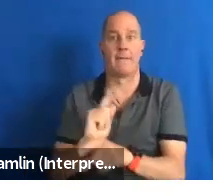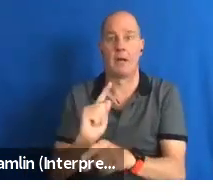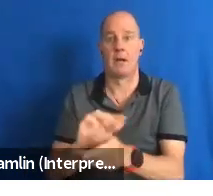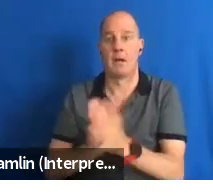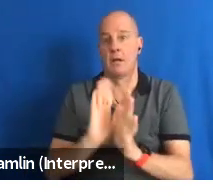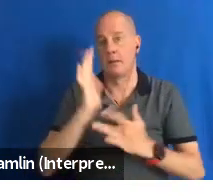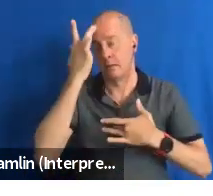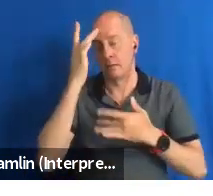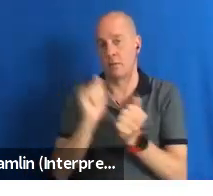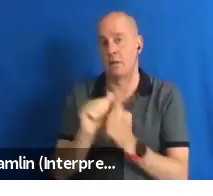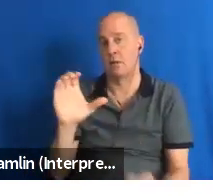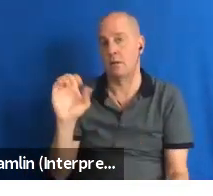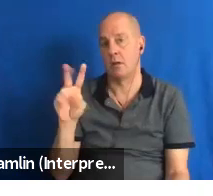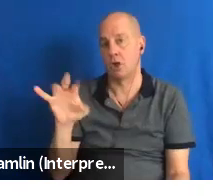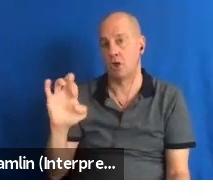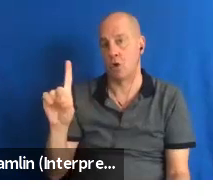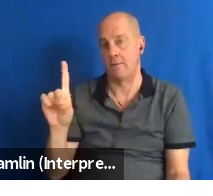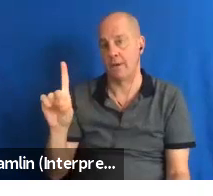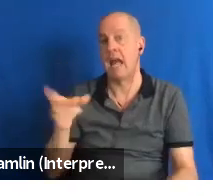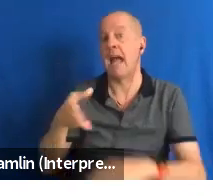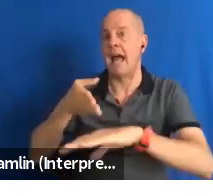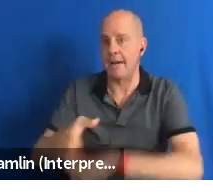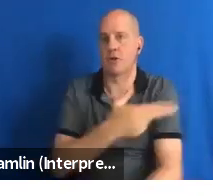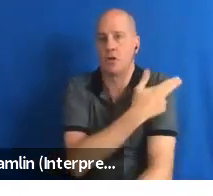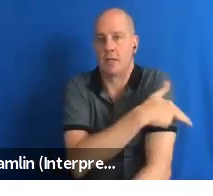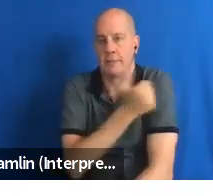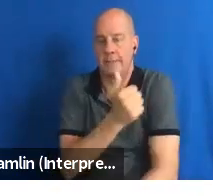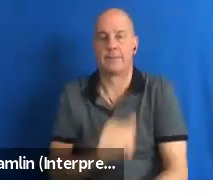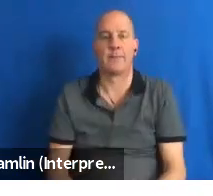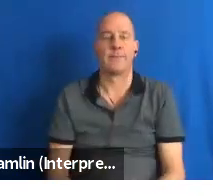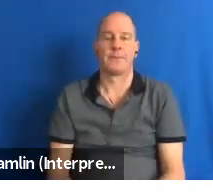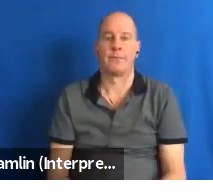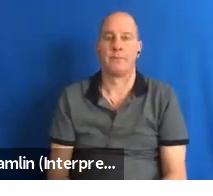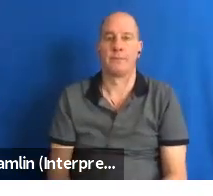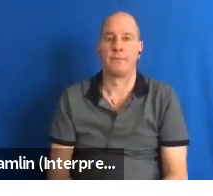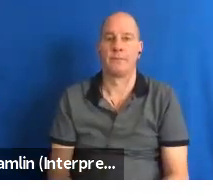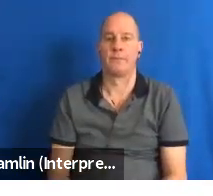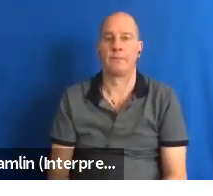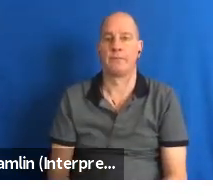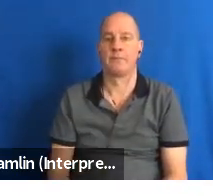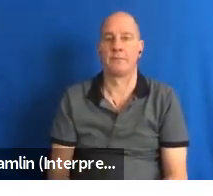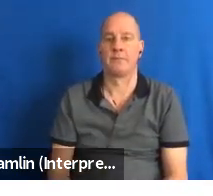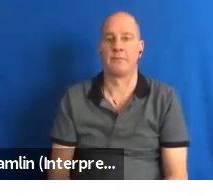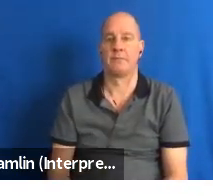who had been hospitalized for it first. And they found among the 300 individuals that